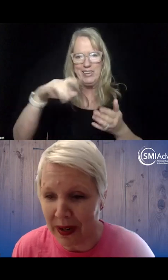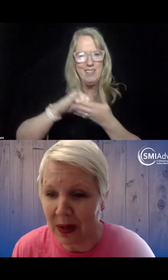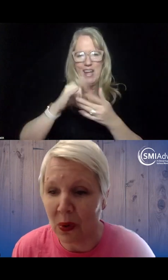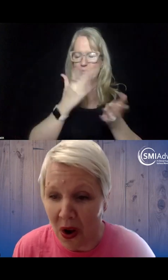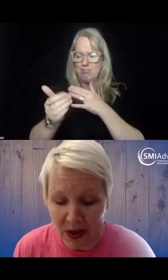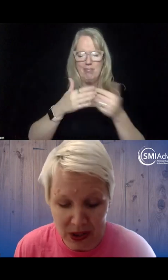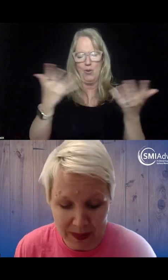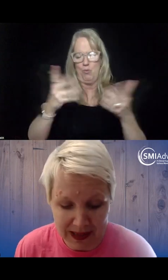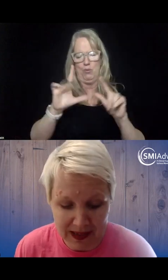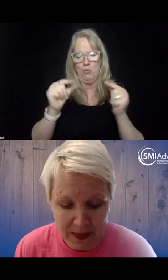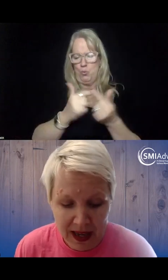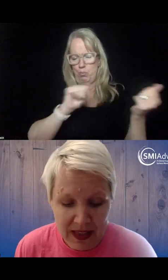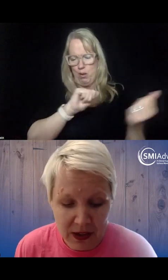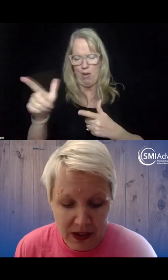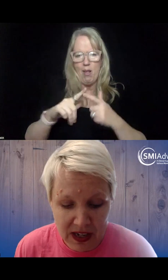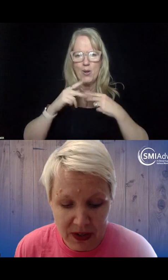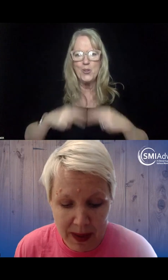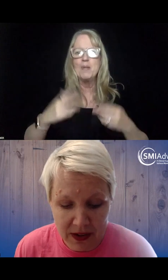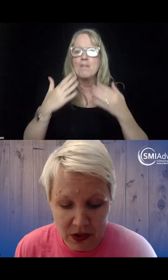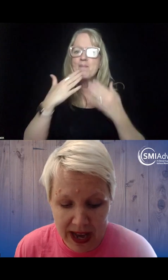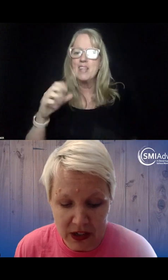ARE IN. WE ARE ALL HUMANS. THANK YOU TO STEPHANIE AND